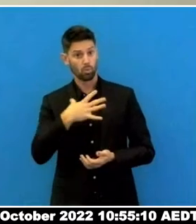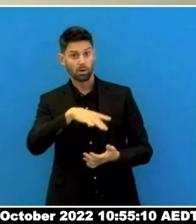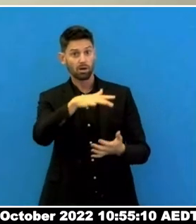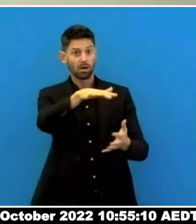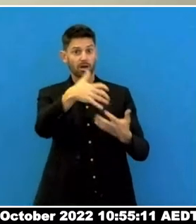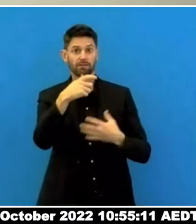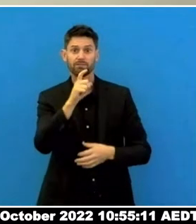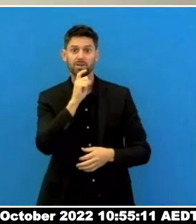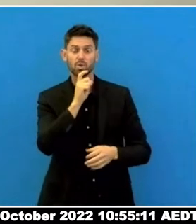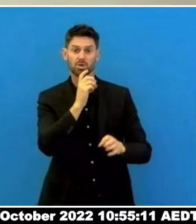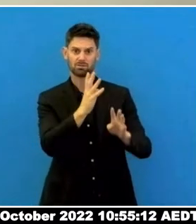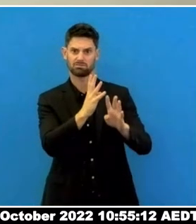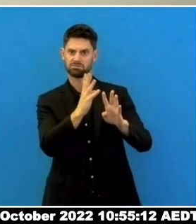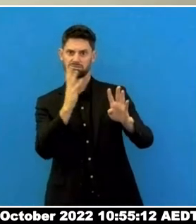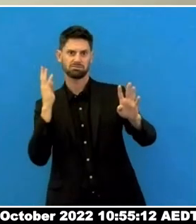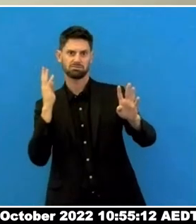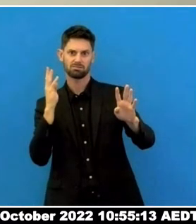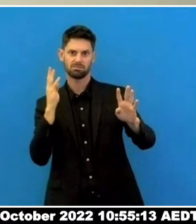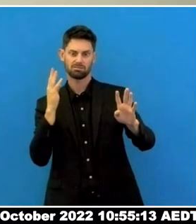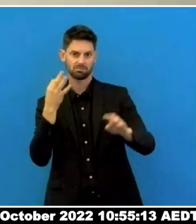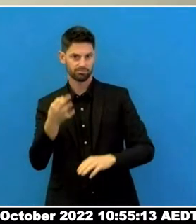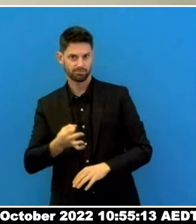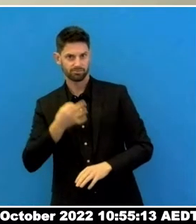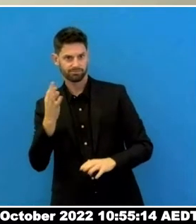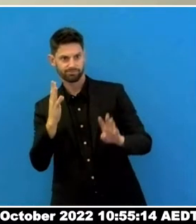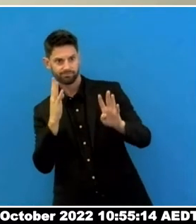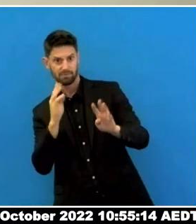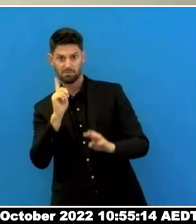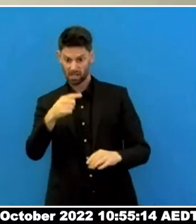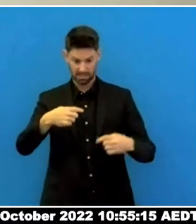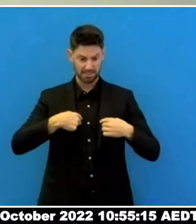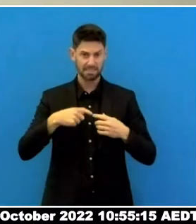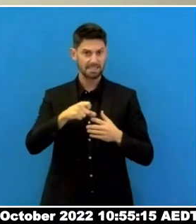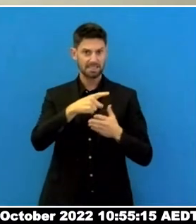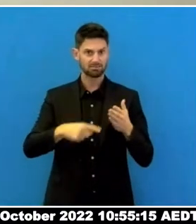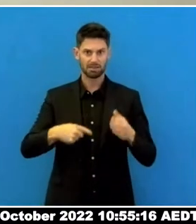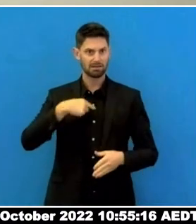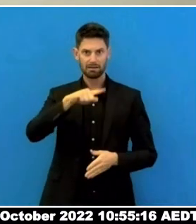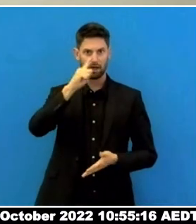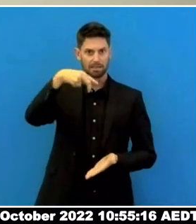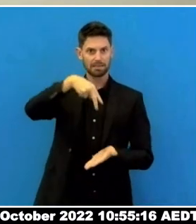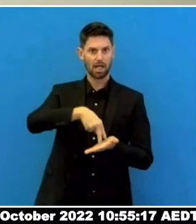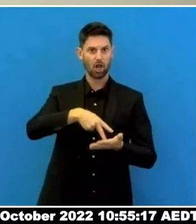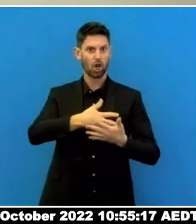Because of my disability I could not always stand in line and would often go without food.